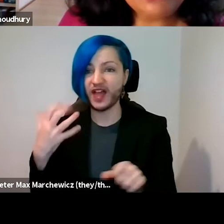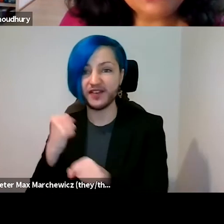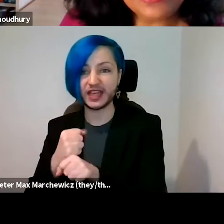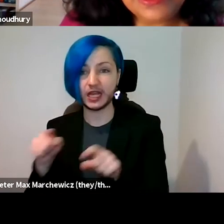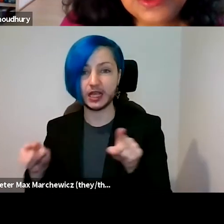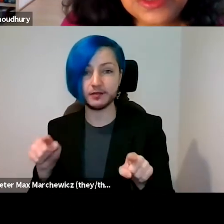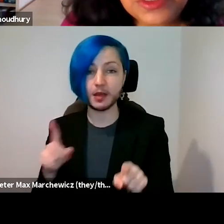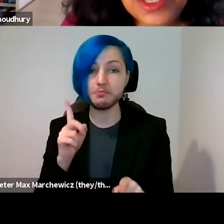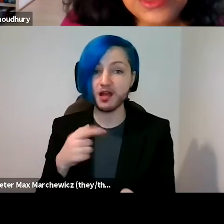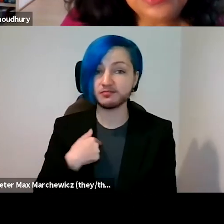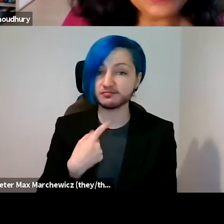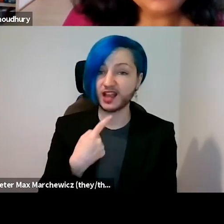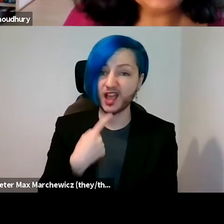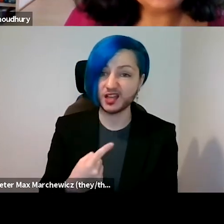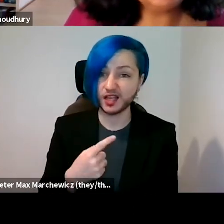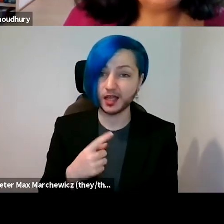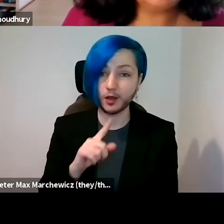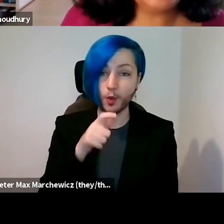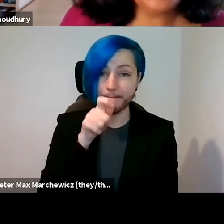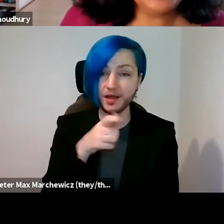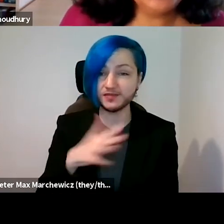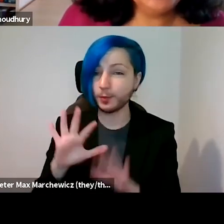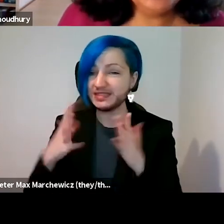one out of 10,000 that would understand the difference.'"